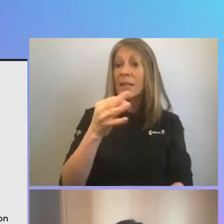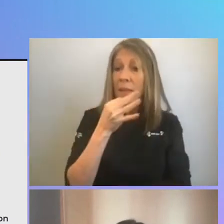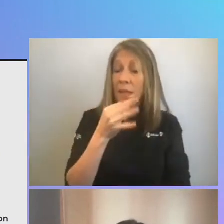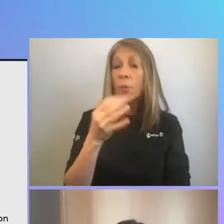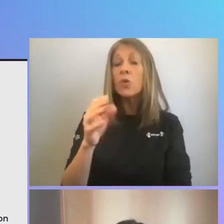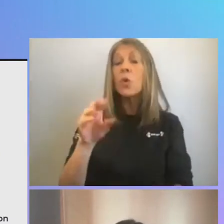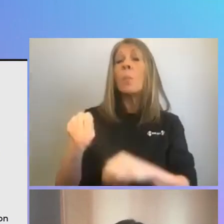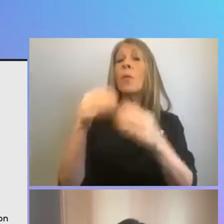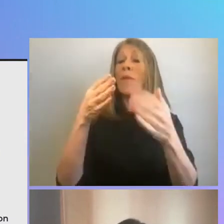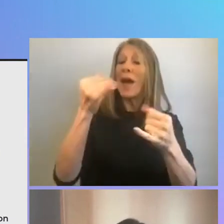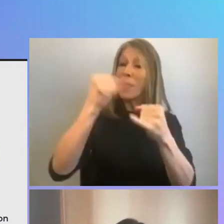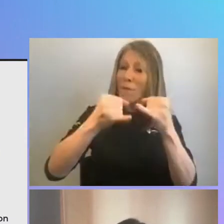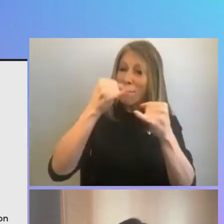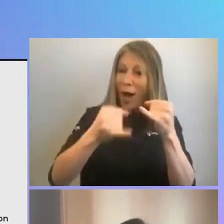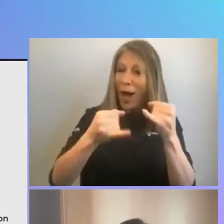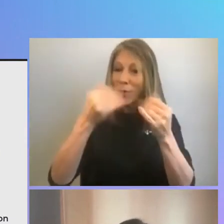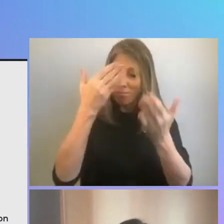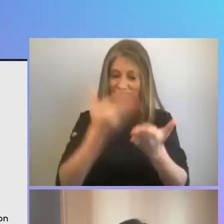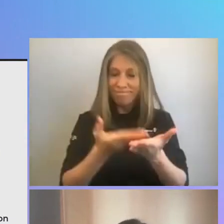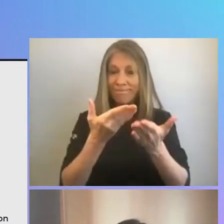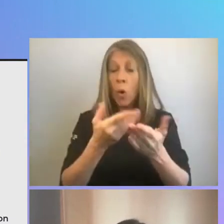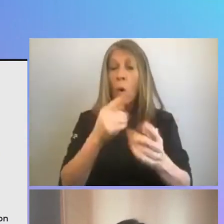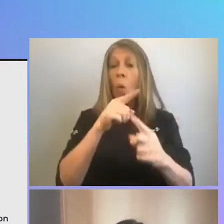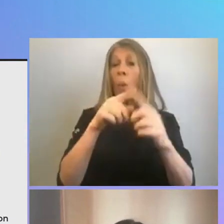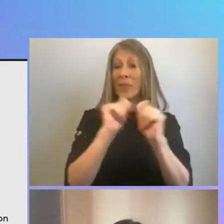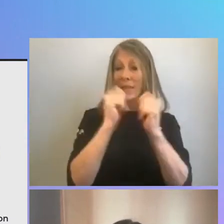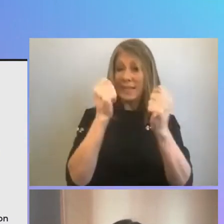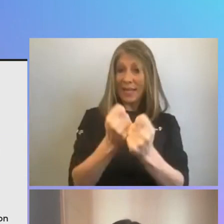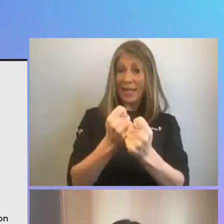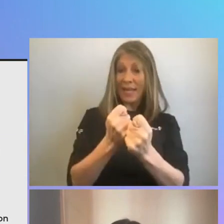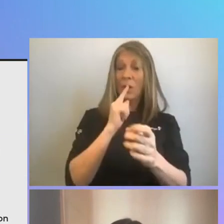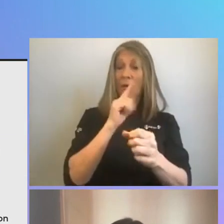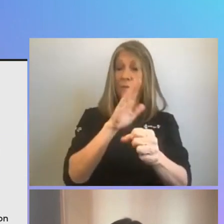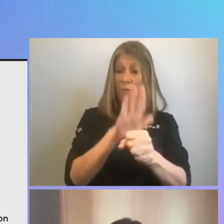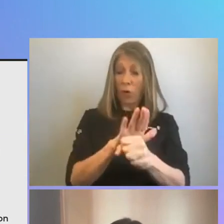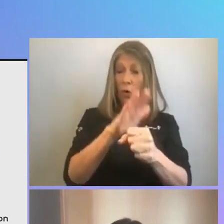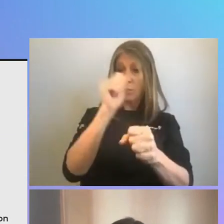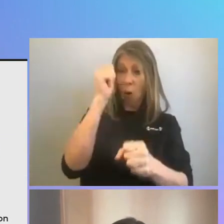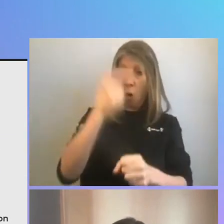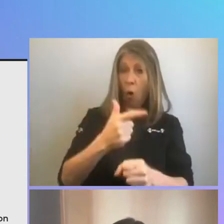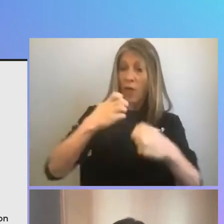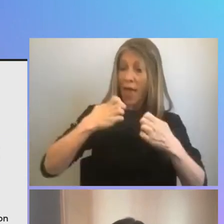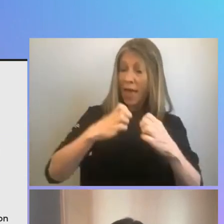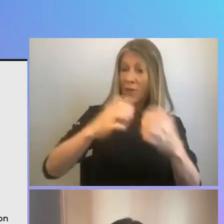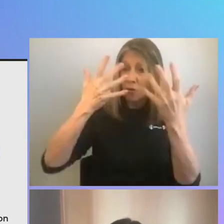validation button. So when the team confirms the development and the testing efforts are completed for the feature and